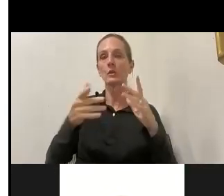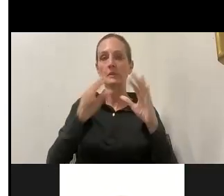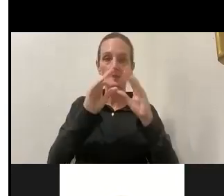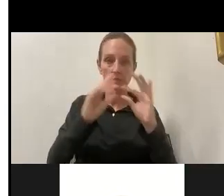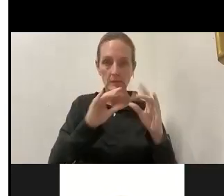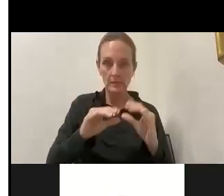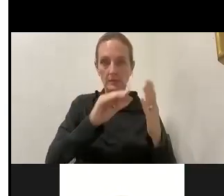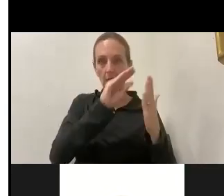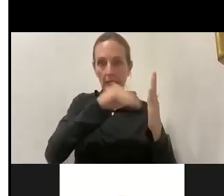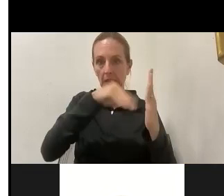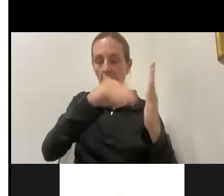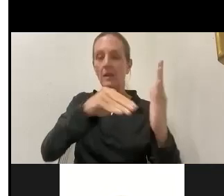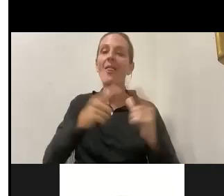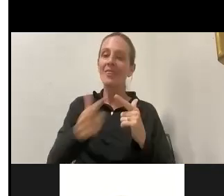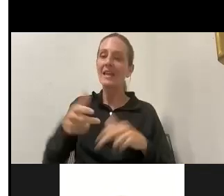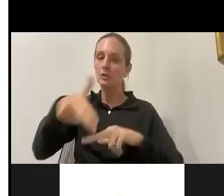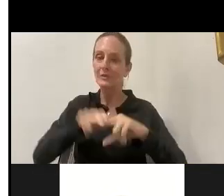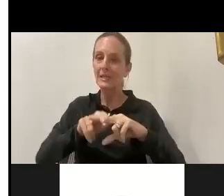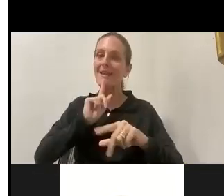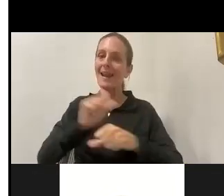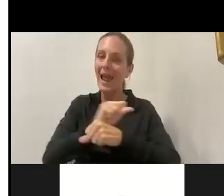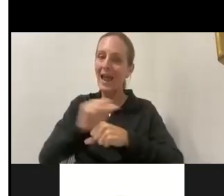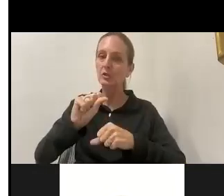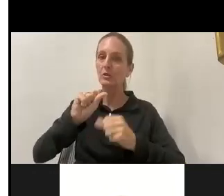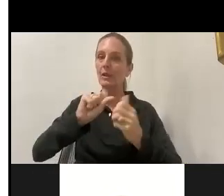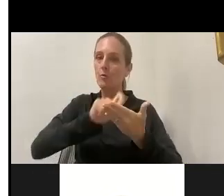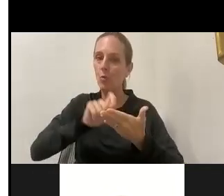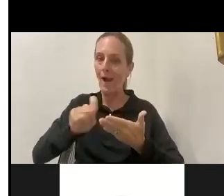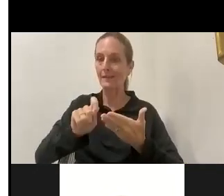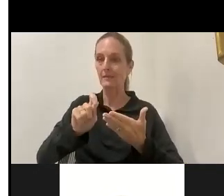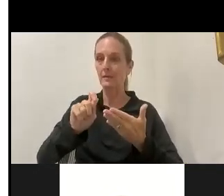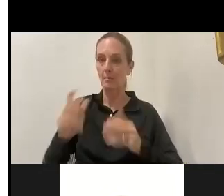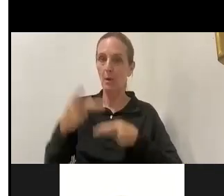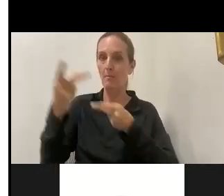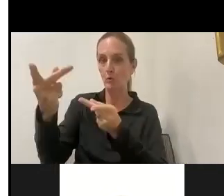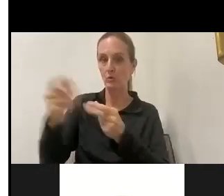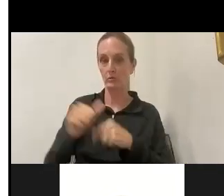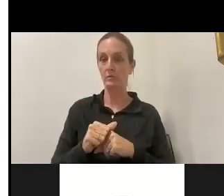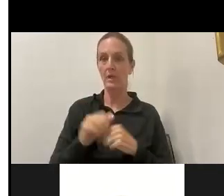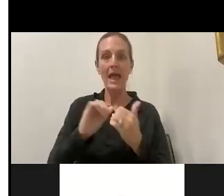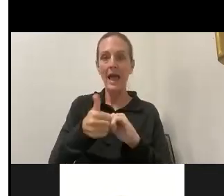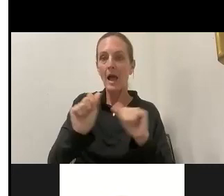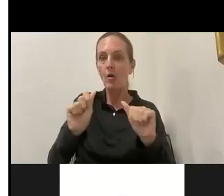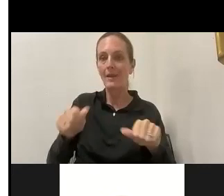research funding opportunities? How can I leverage funds that will help support maybe getting other